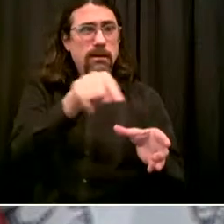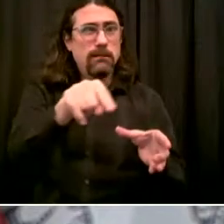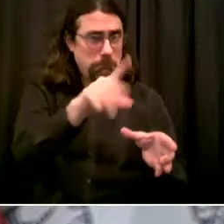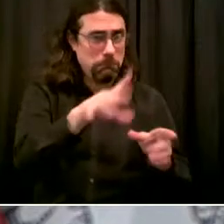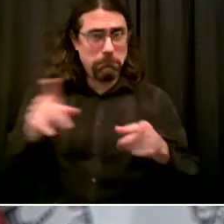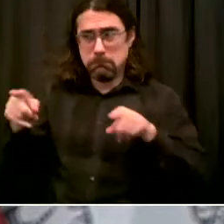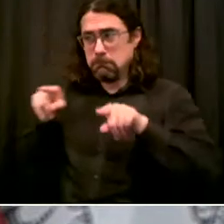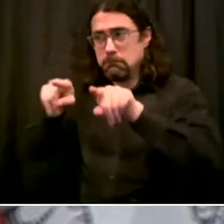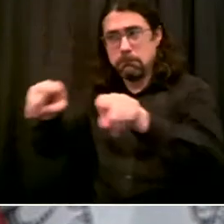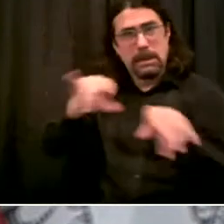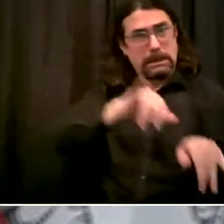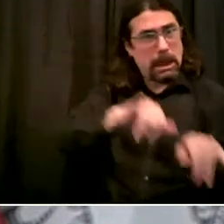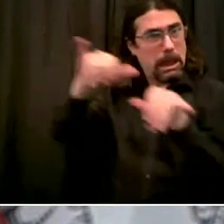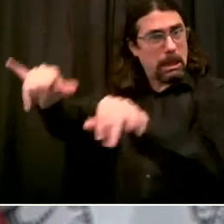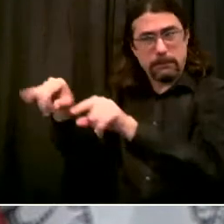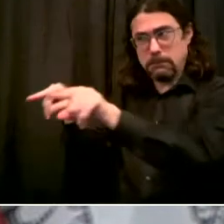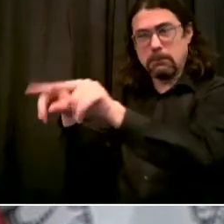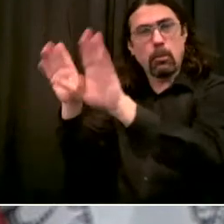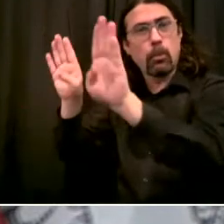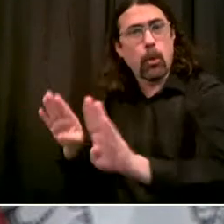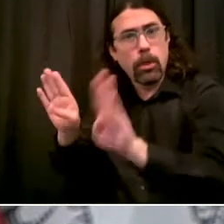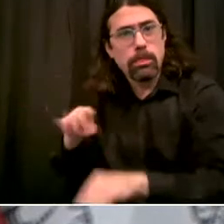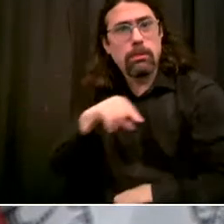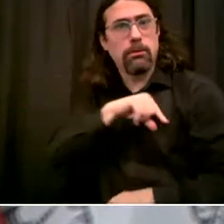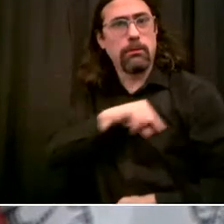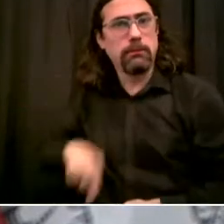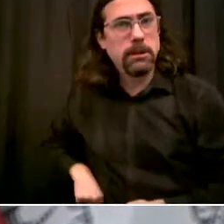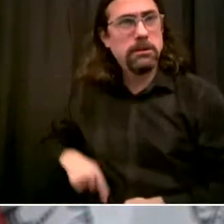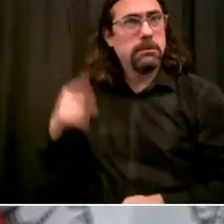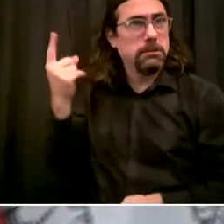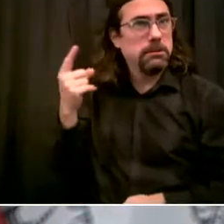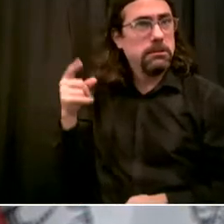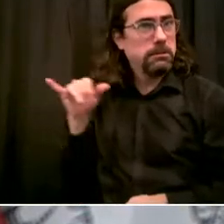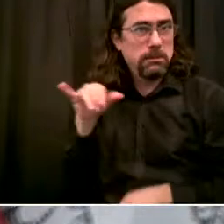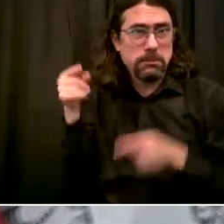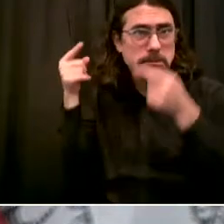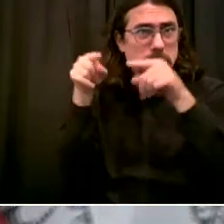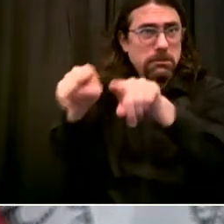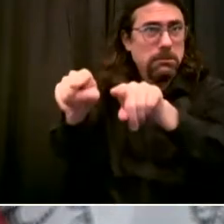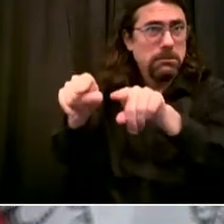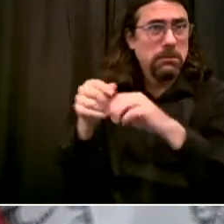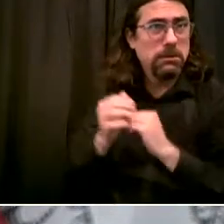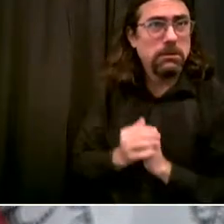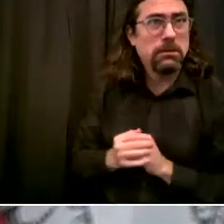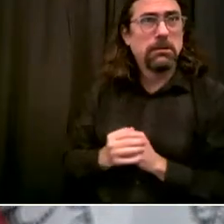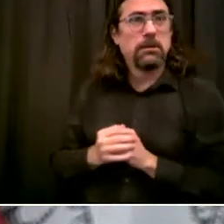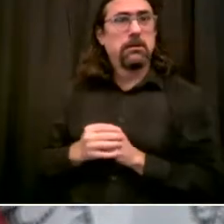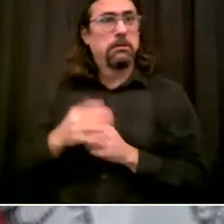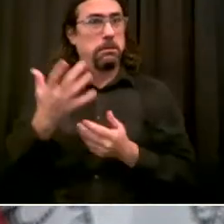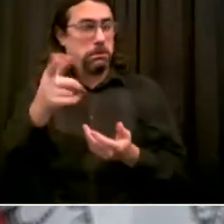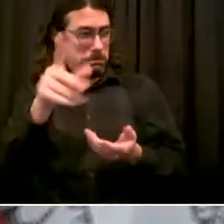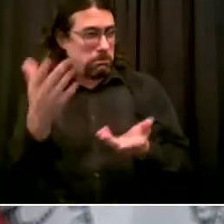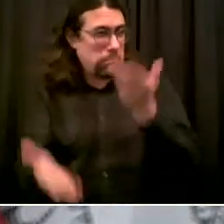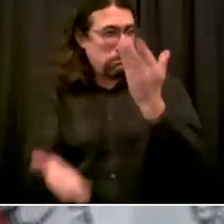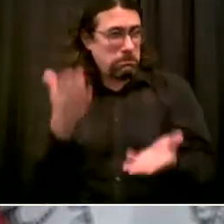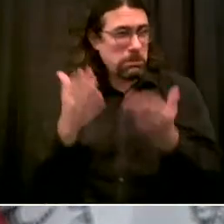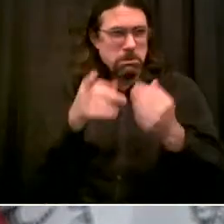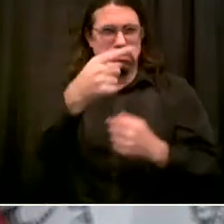COULD JUST SPEAK TO A POSSIBLE